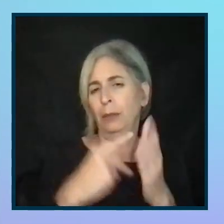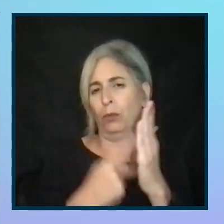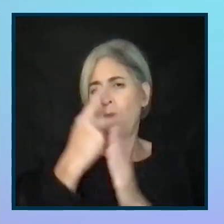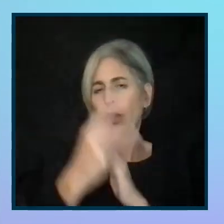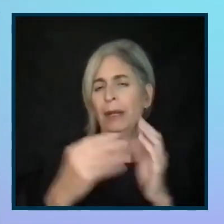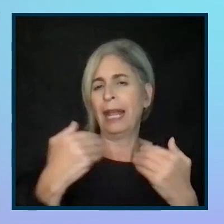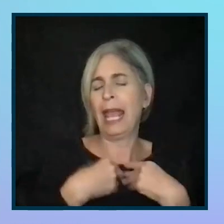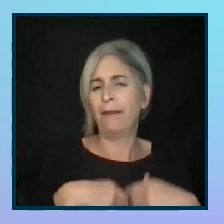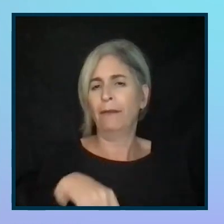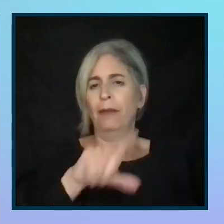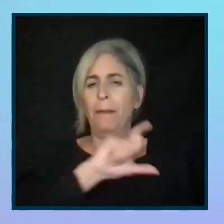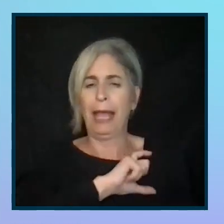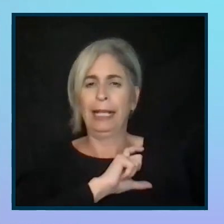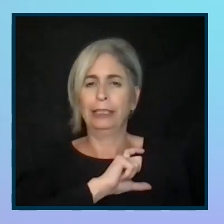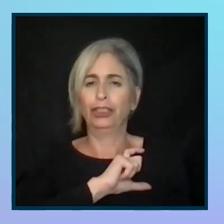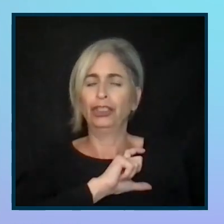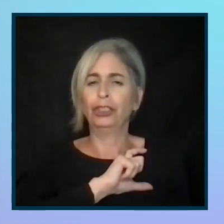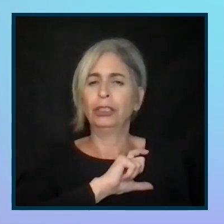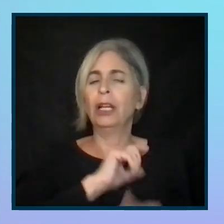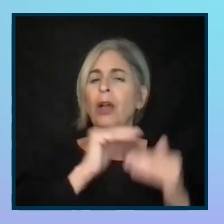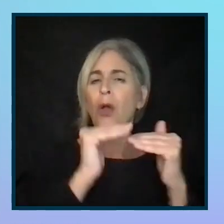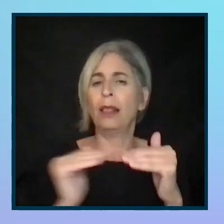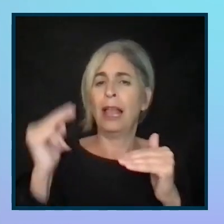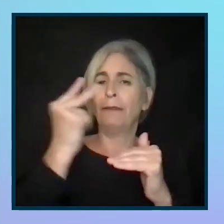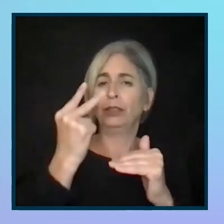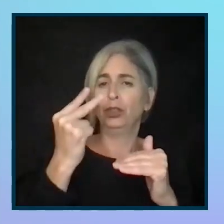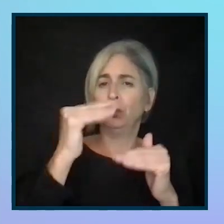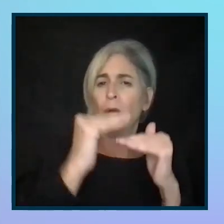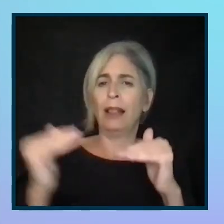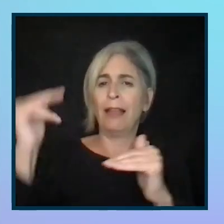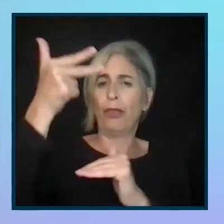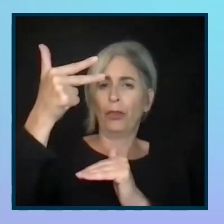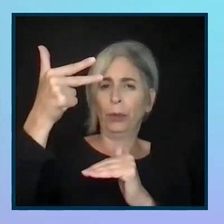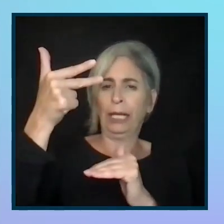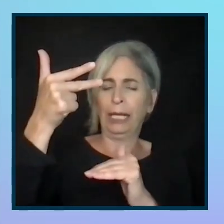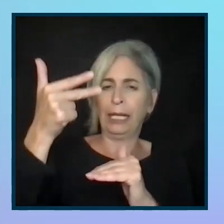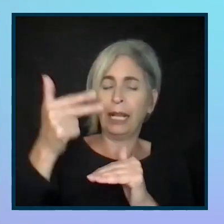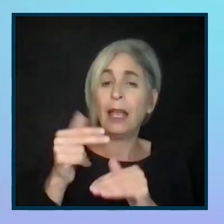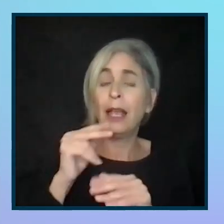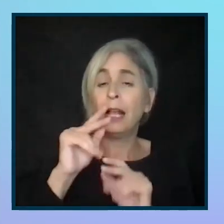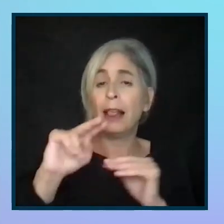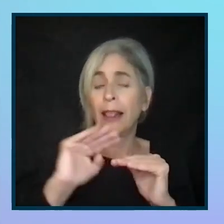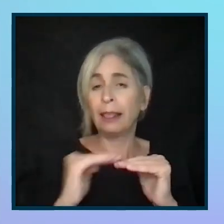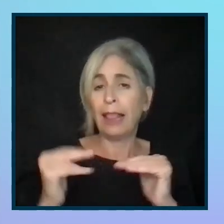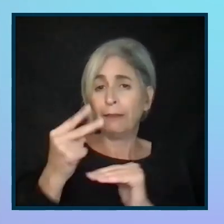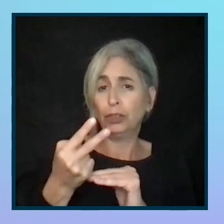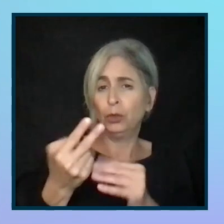But we also created level two and a level three. And the level two are the people that want to take on leadership roles.